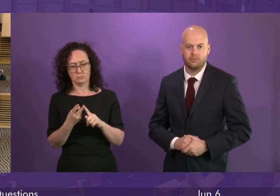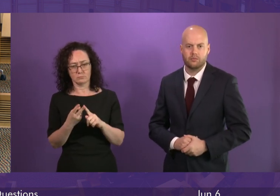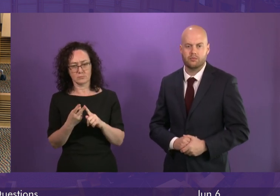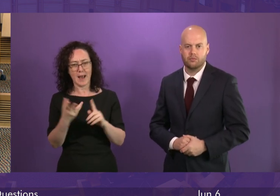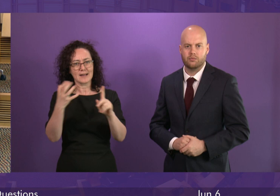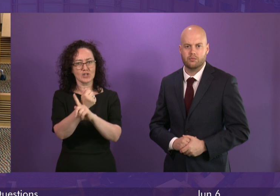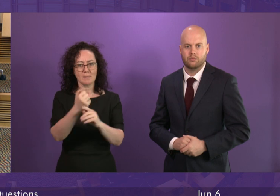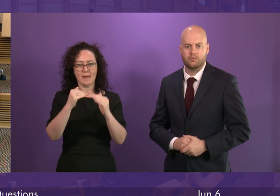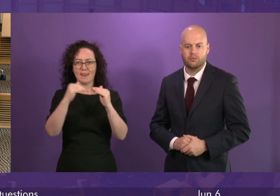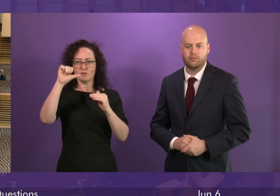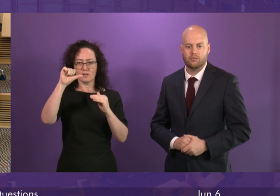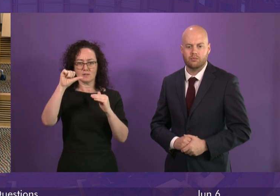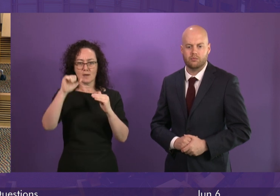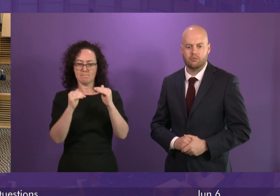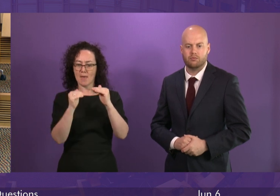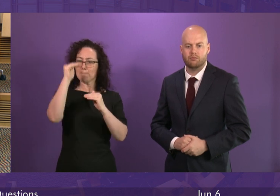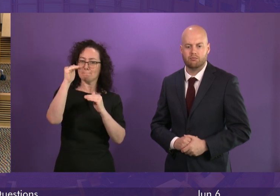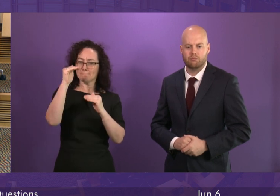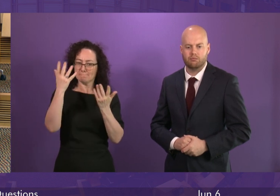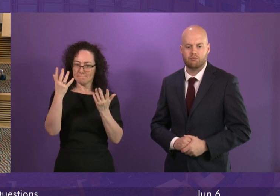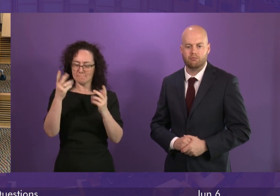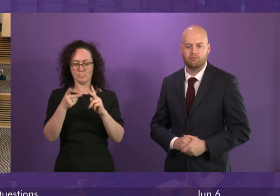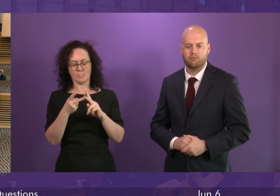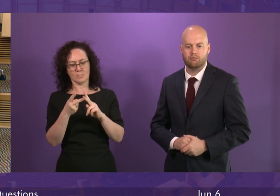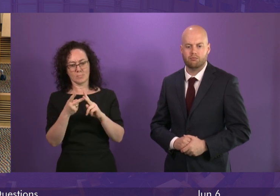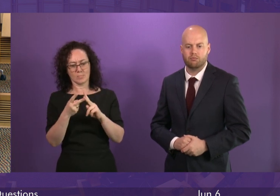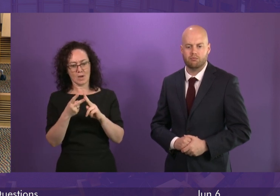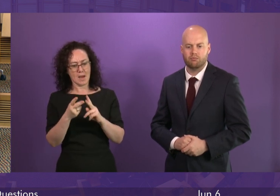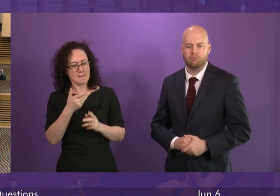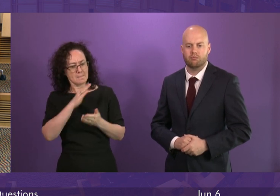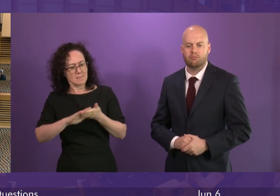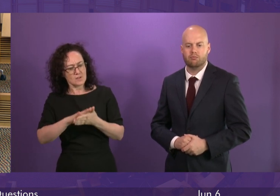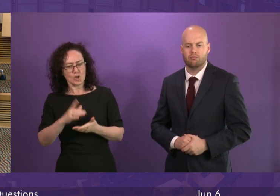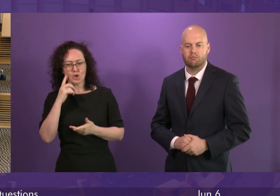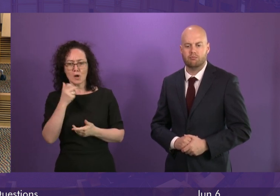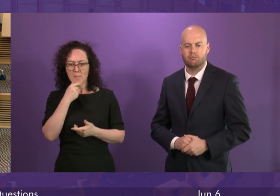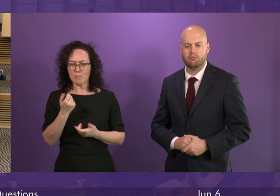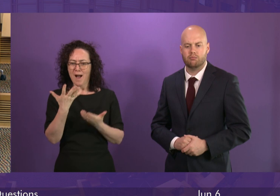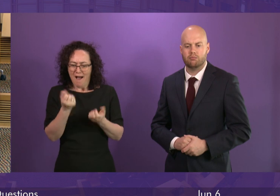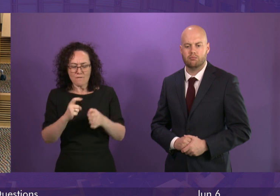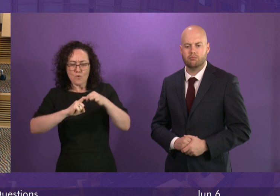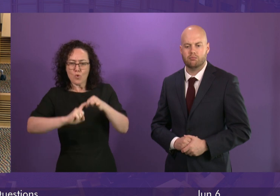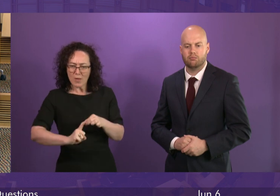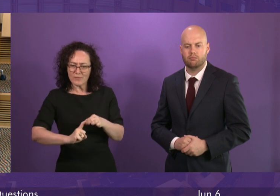6 rising, equipping young people with the qualifications that they require; and we see